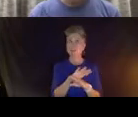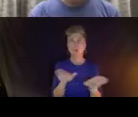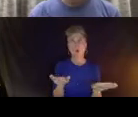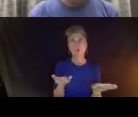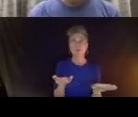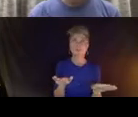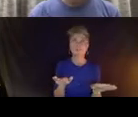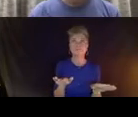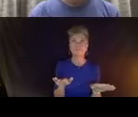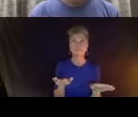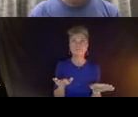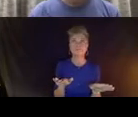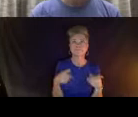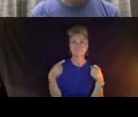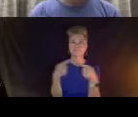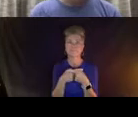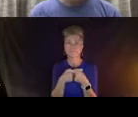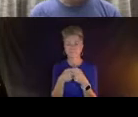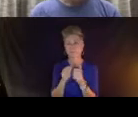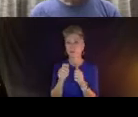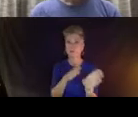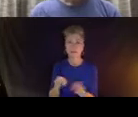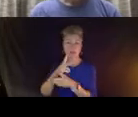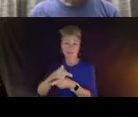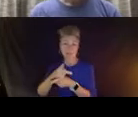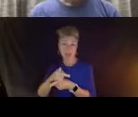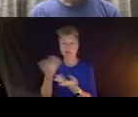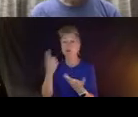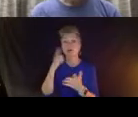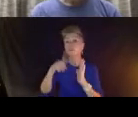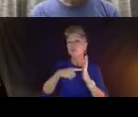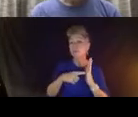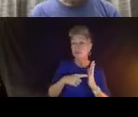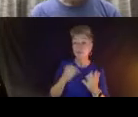don't collide, I think with the plan of care. So for example, if a person is identifying